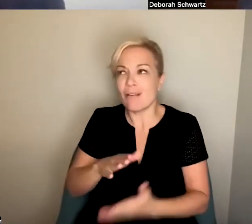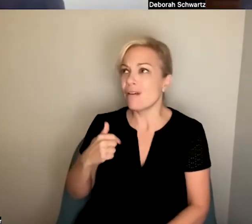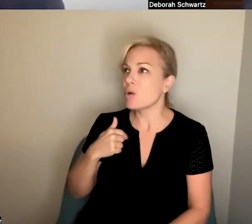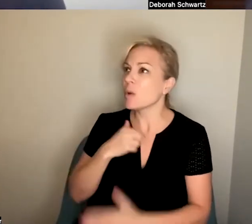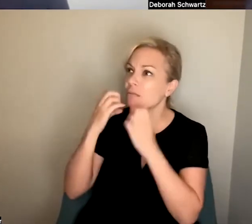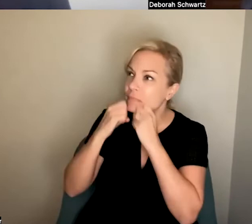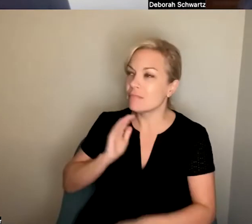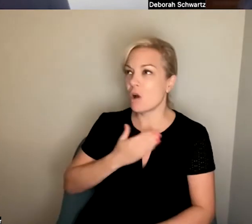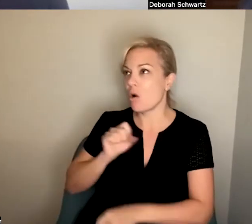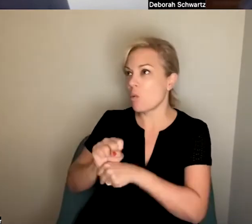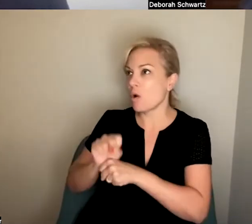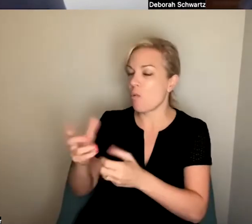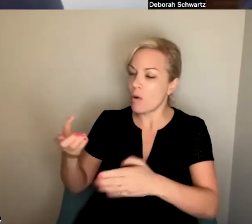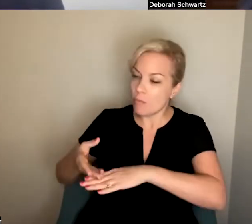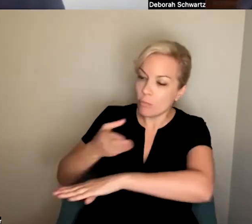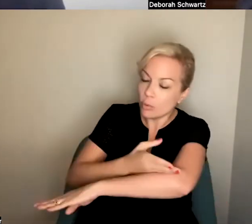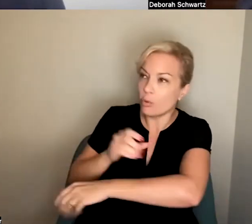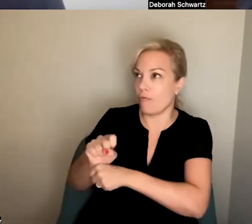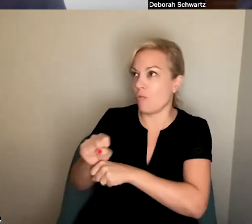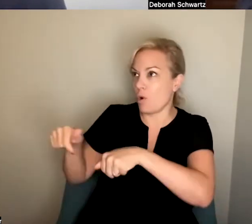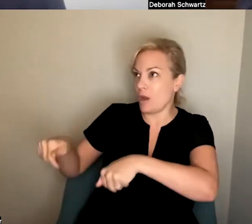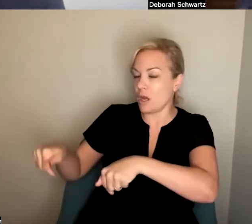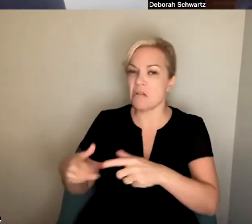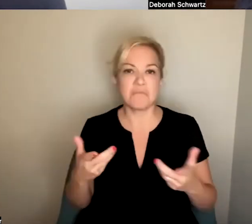and want to make it better, and I think there's a real effort there to keep things positive,